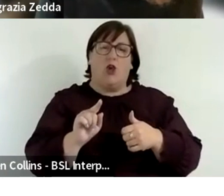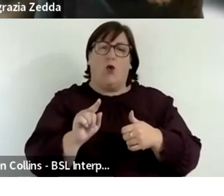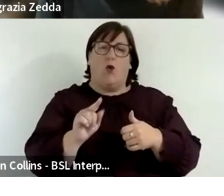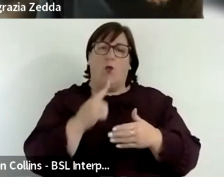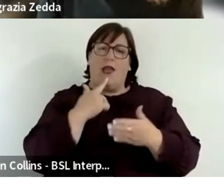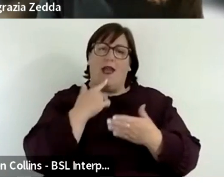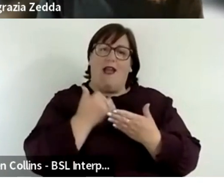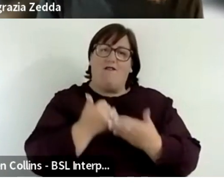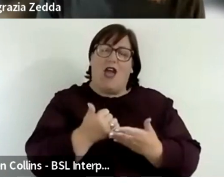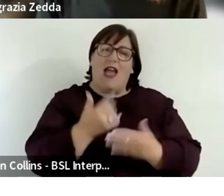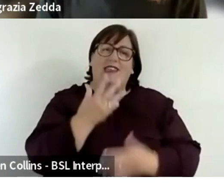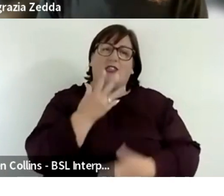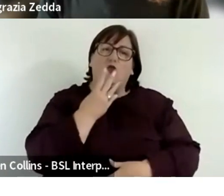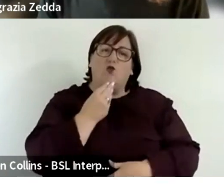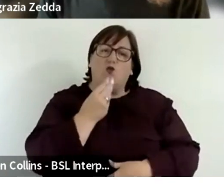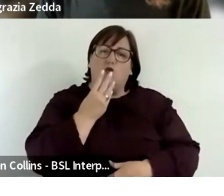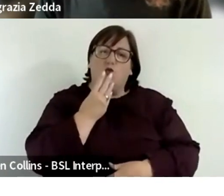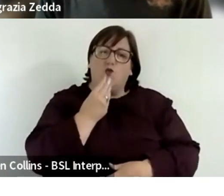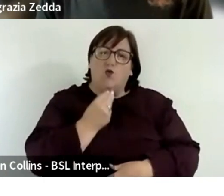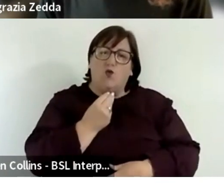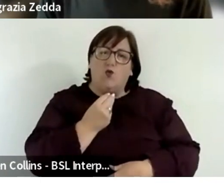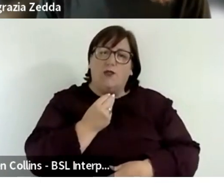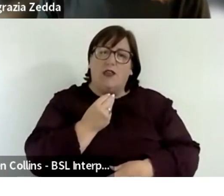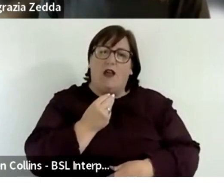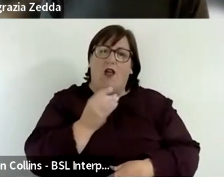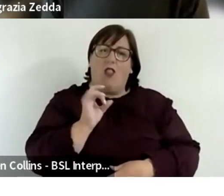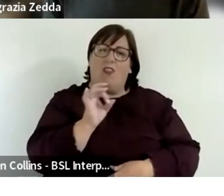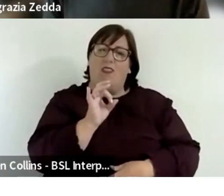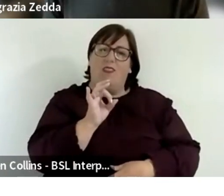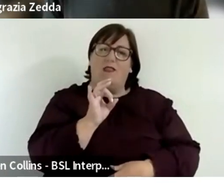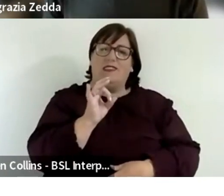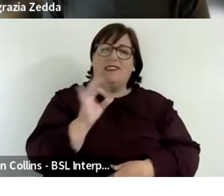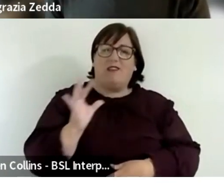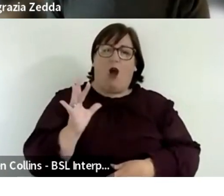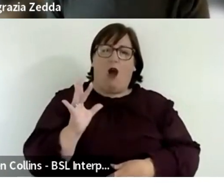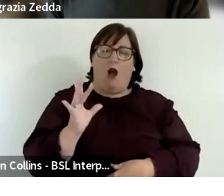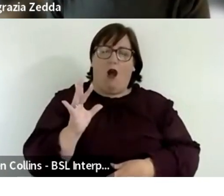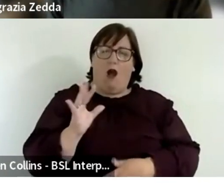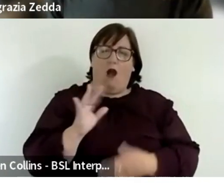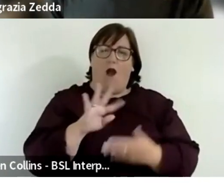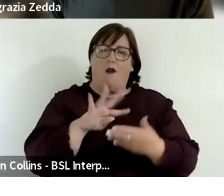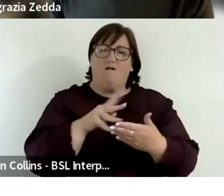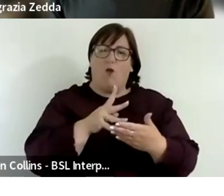When you are asked at an interview to talk about some of the experiences you have had.